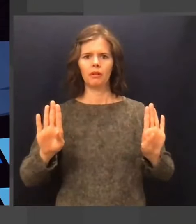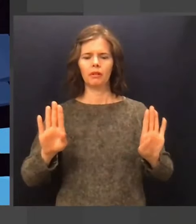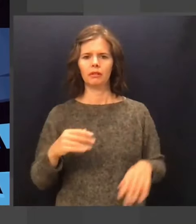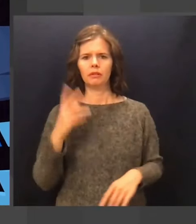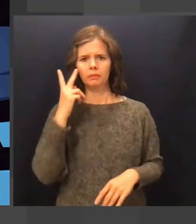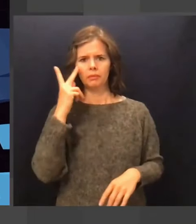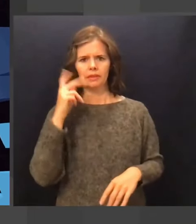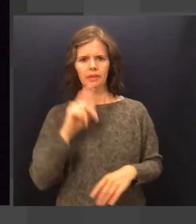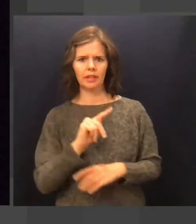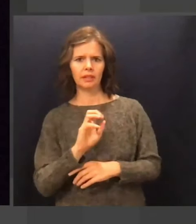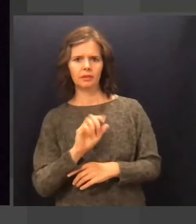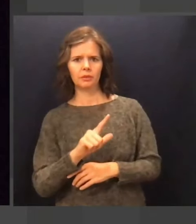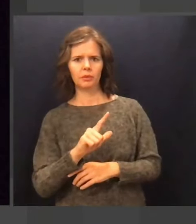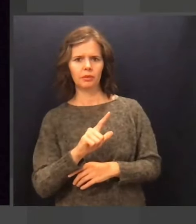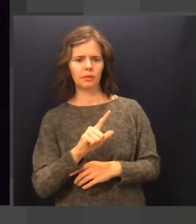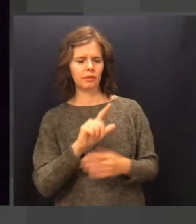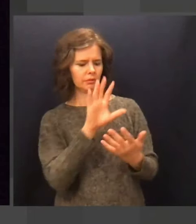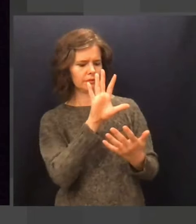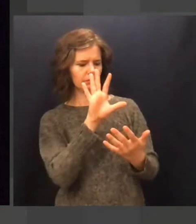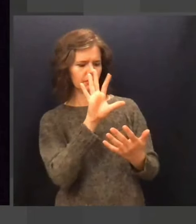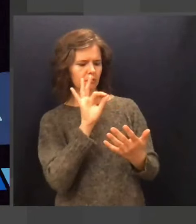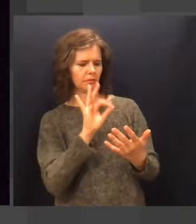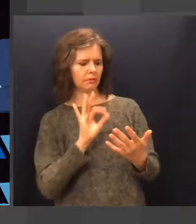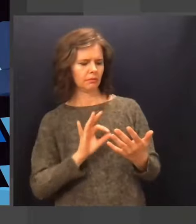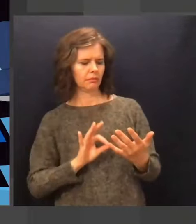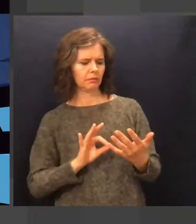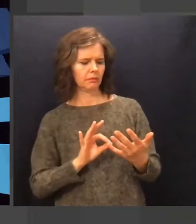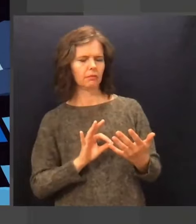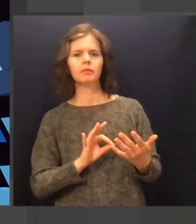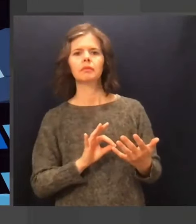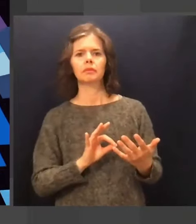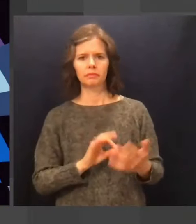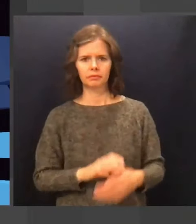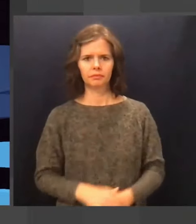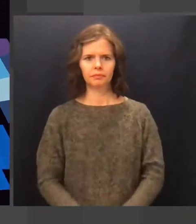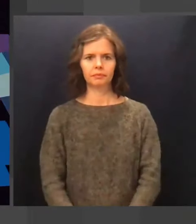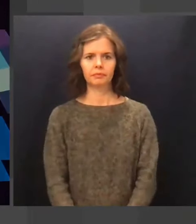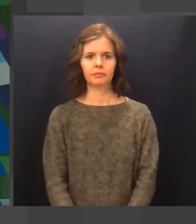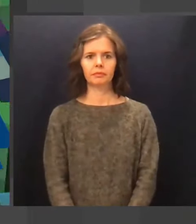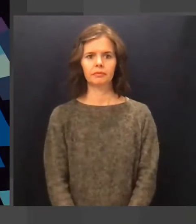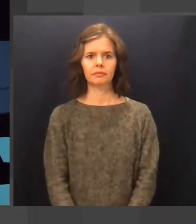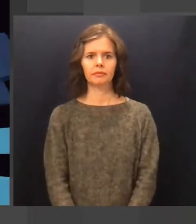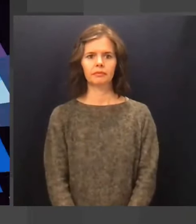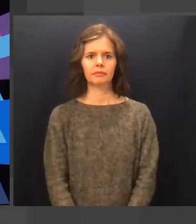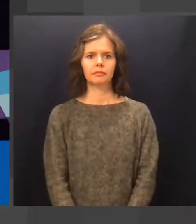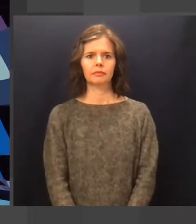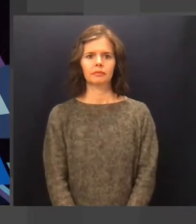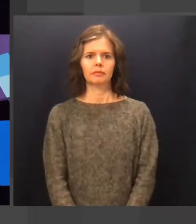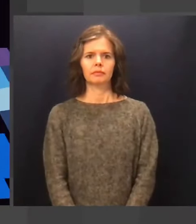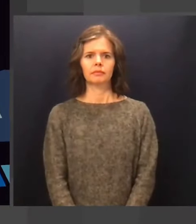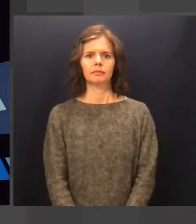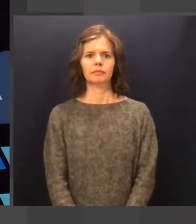THE WAY SO LET'S SEE WHAT TOOL